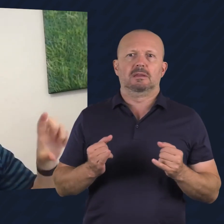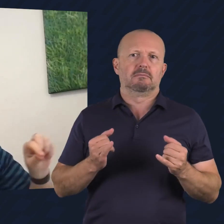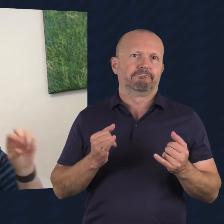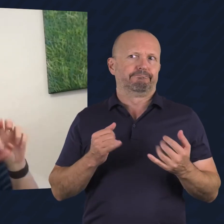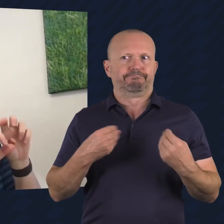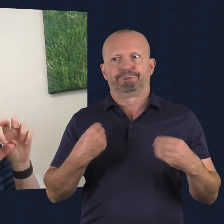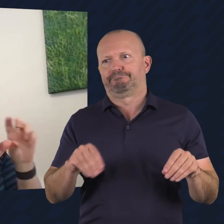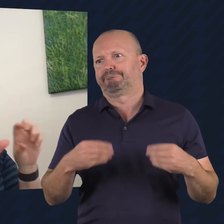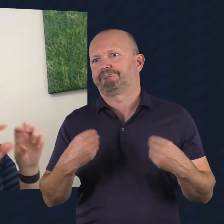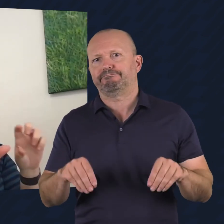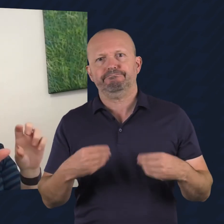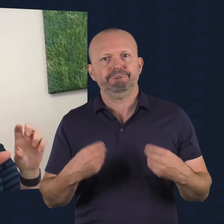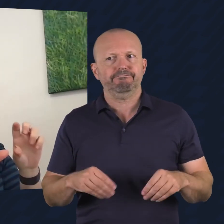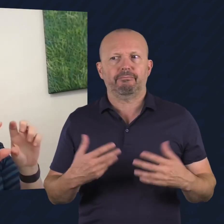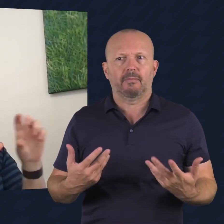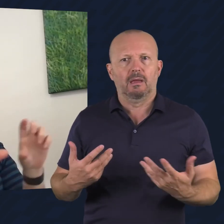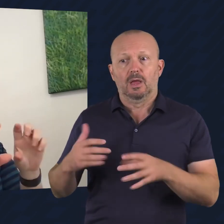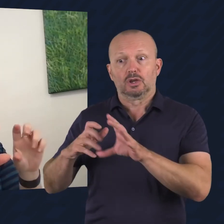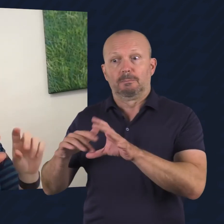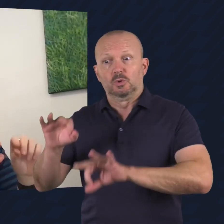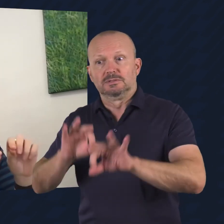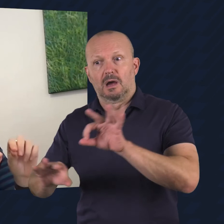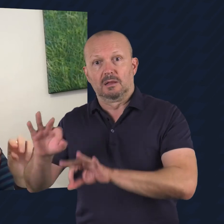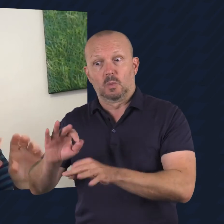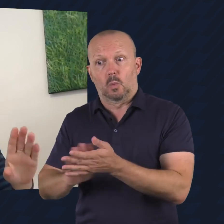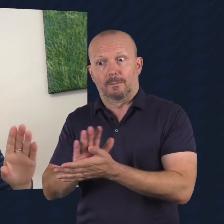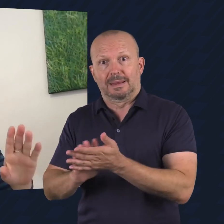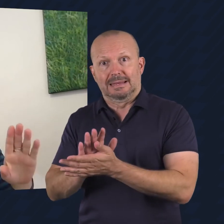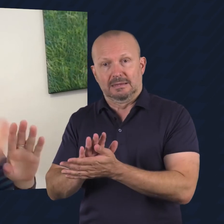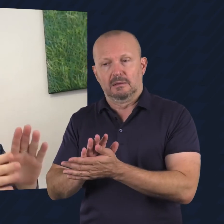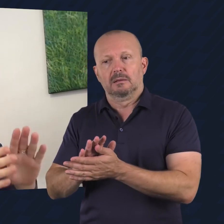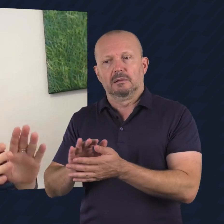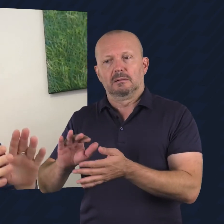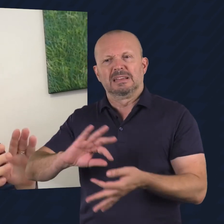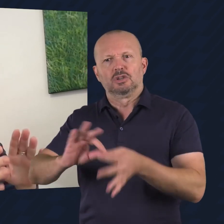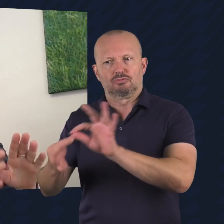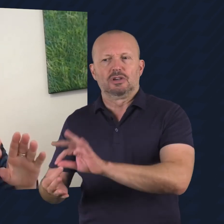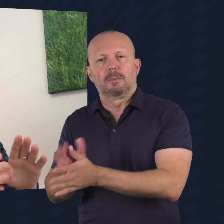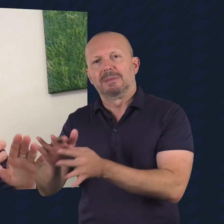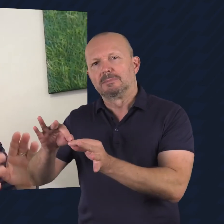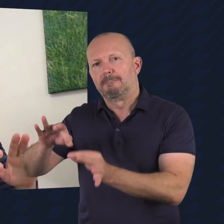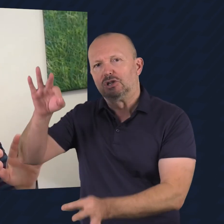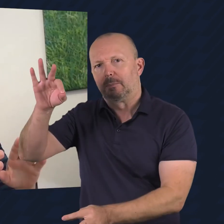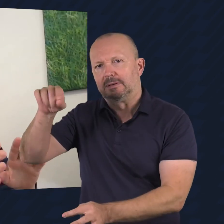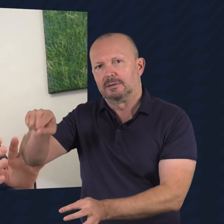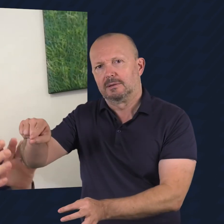And in the computer science area, what the interpretation is, is about measurement.